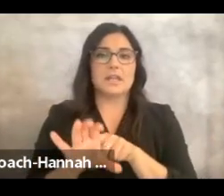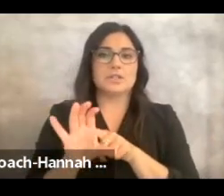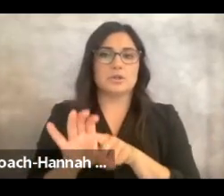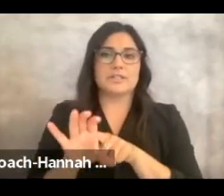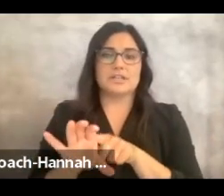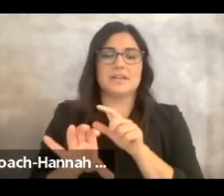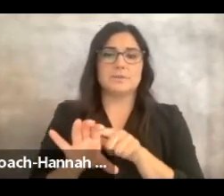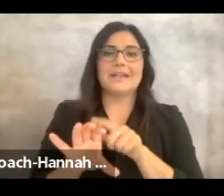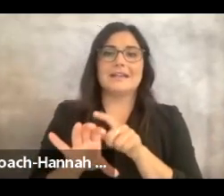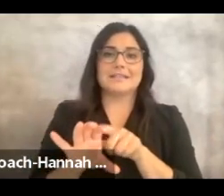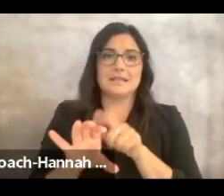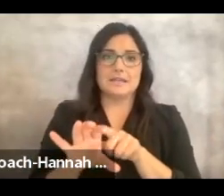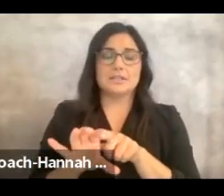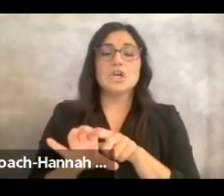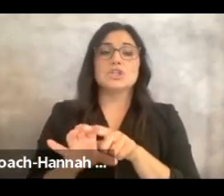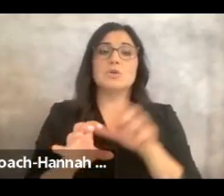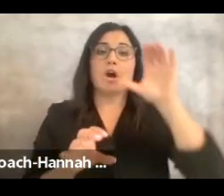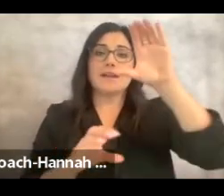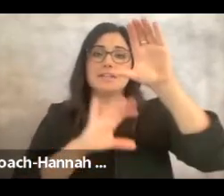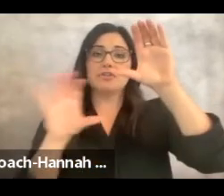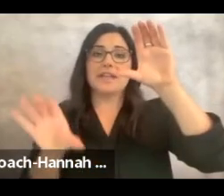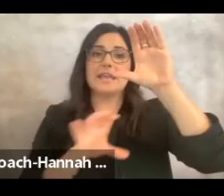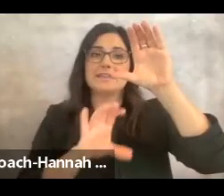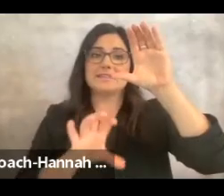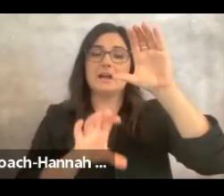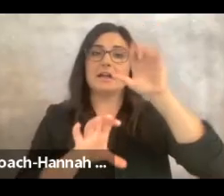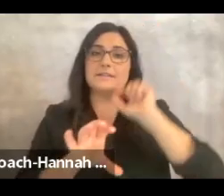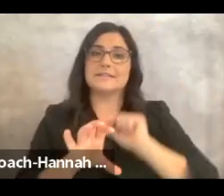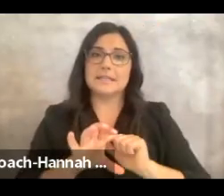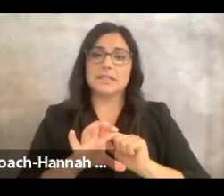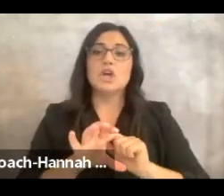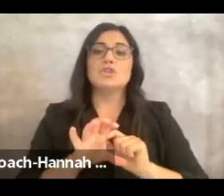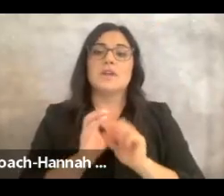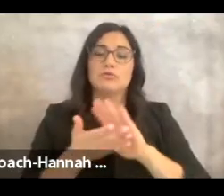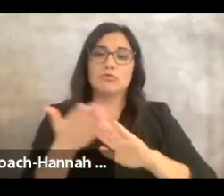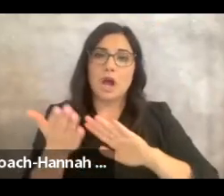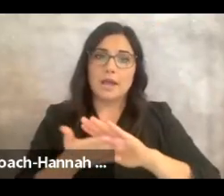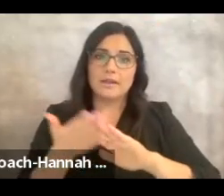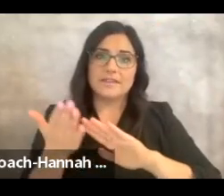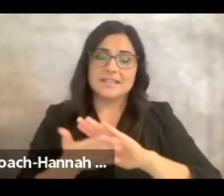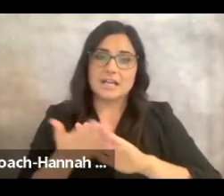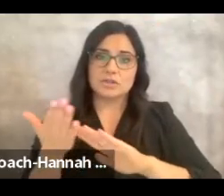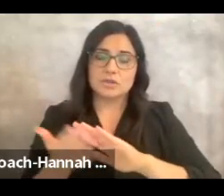language interpretation. That's what CASLI is. So, RID created this LLC to then run this national